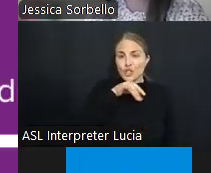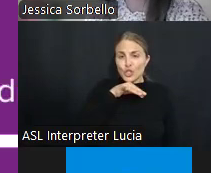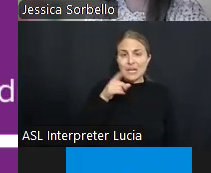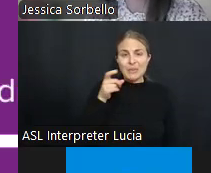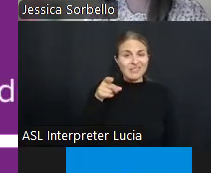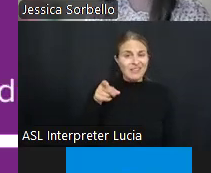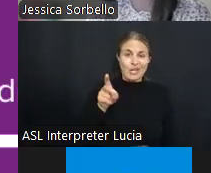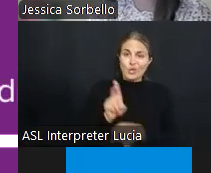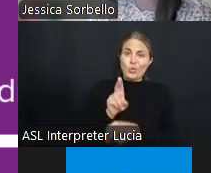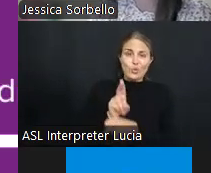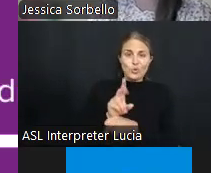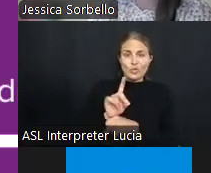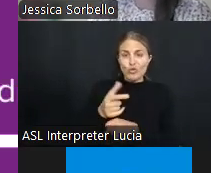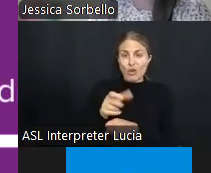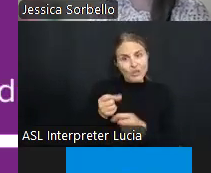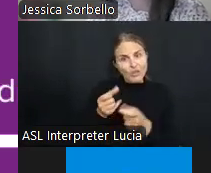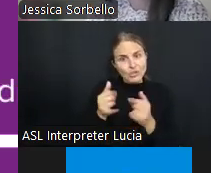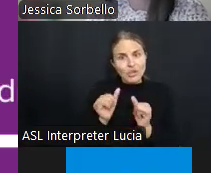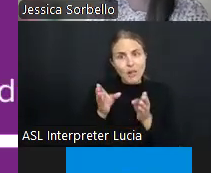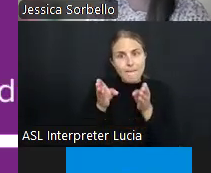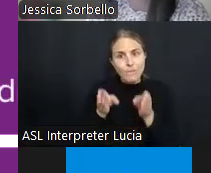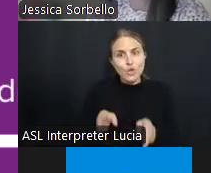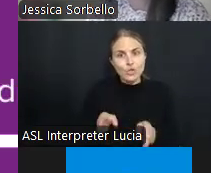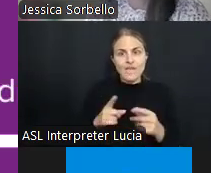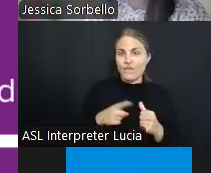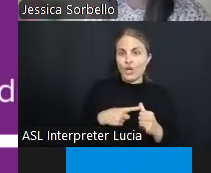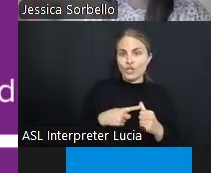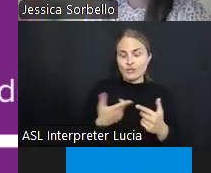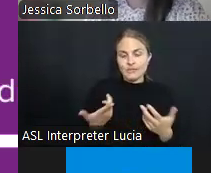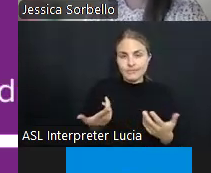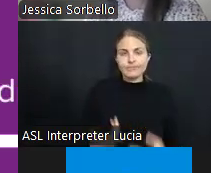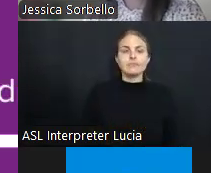. What's really important to note in this is it is also not